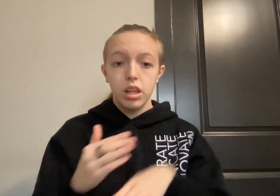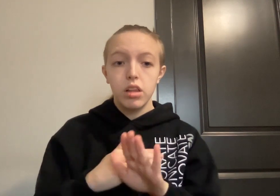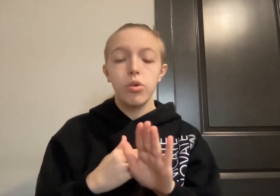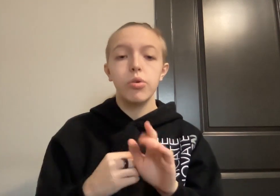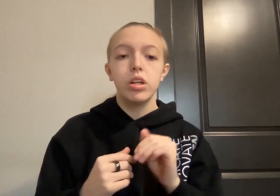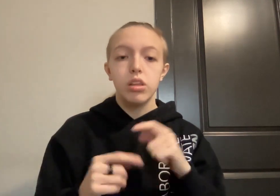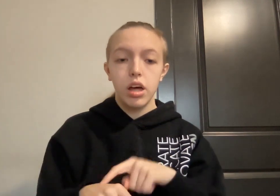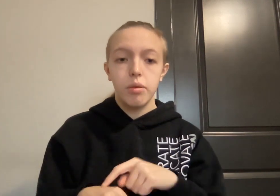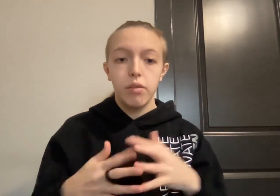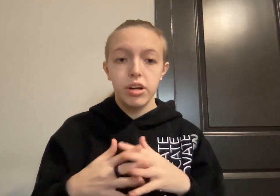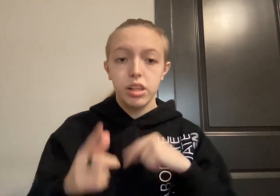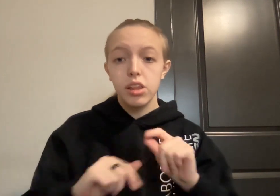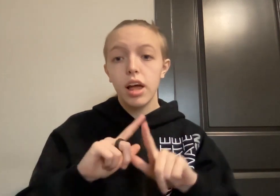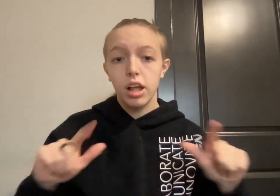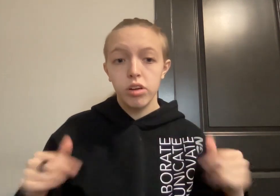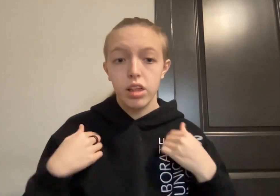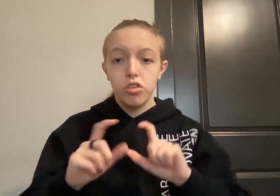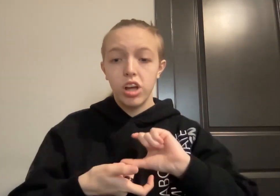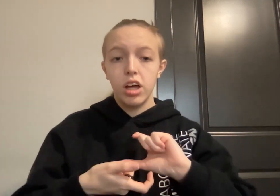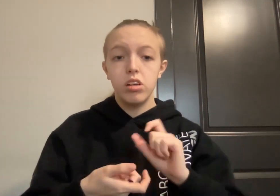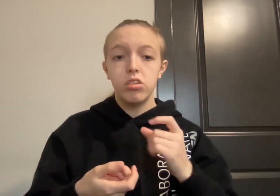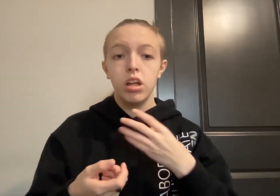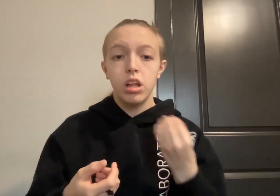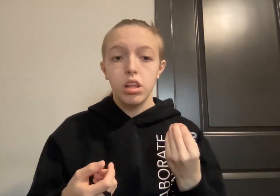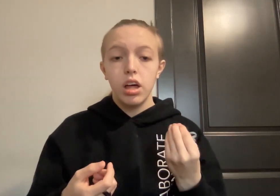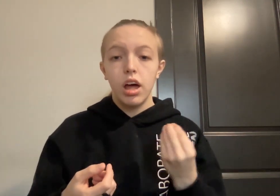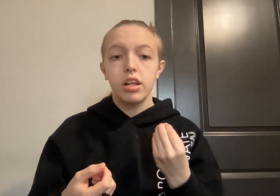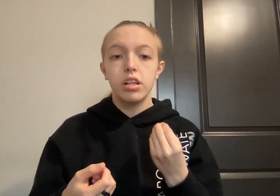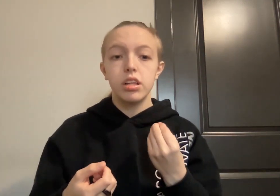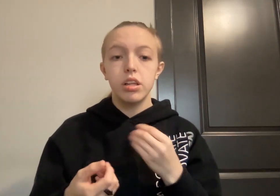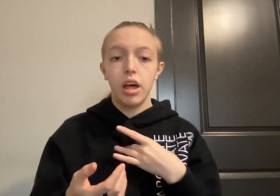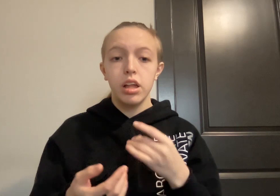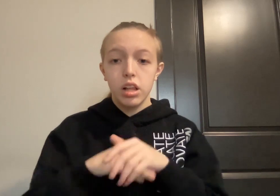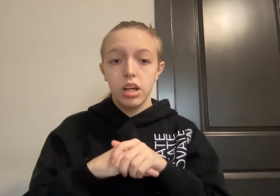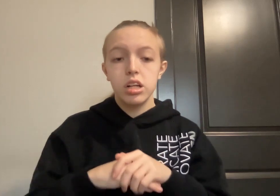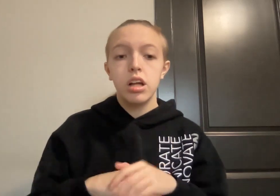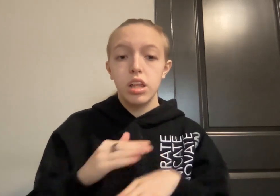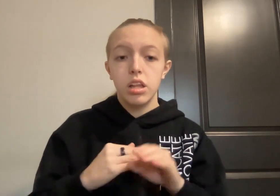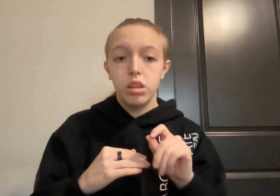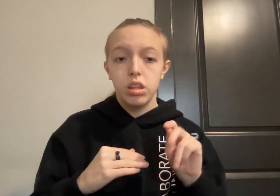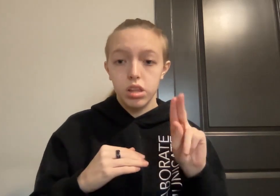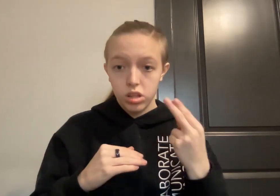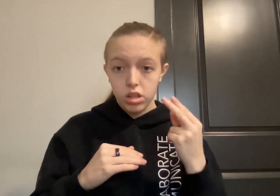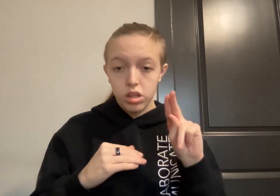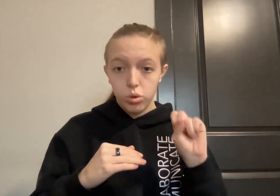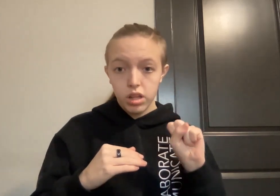Through time American sign language has changed like English in the United States